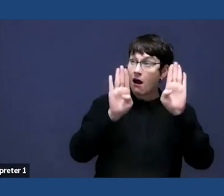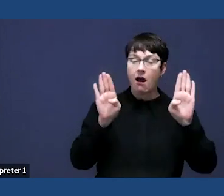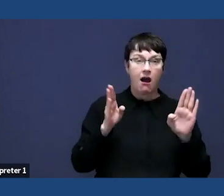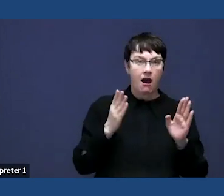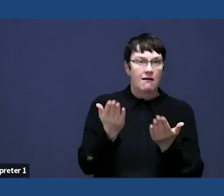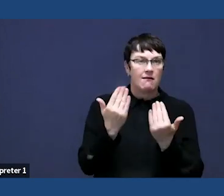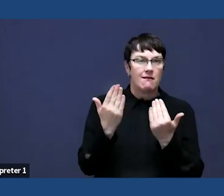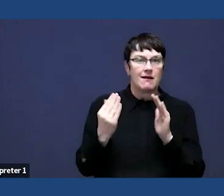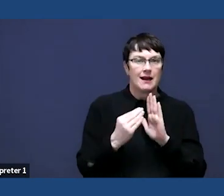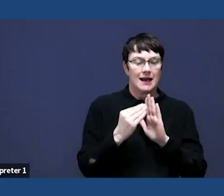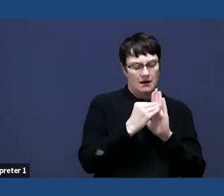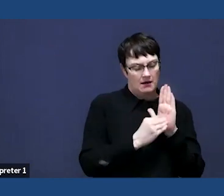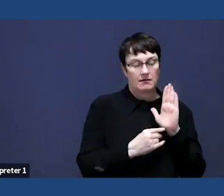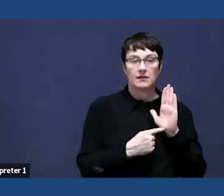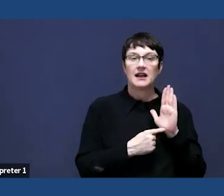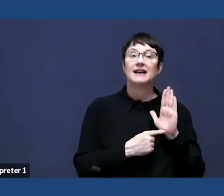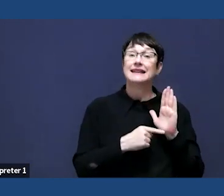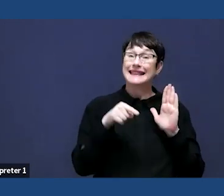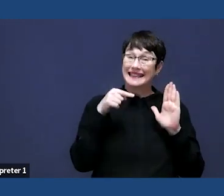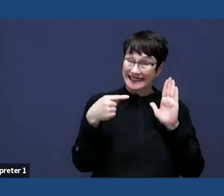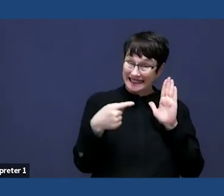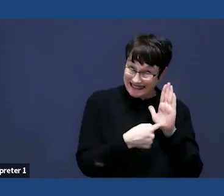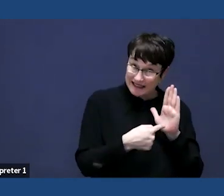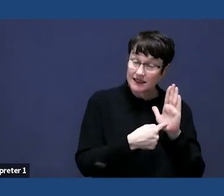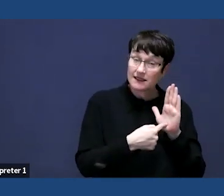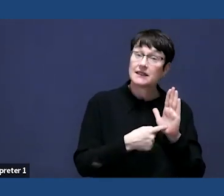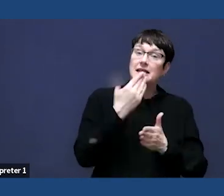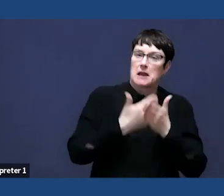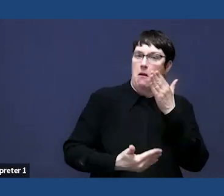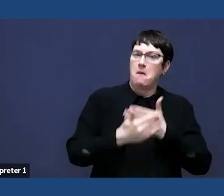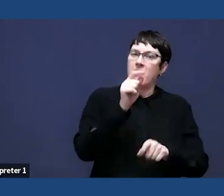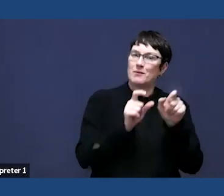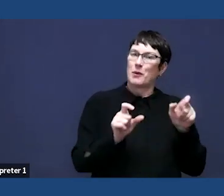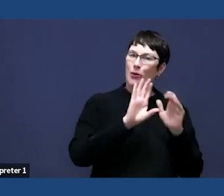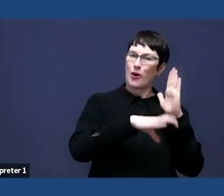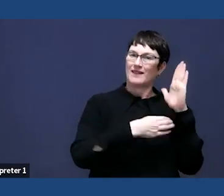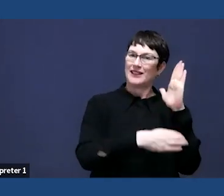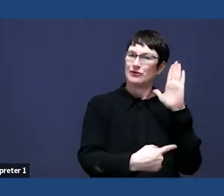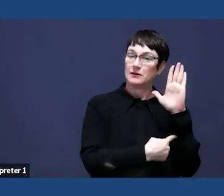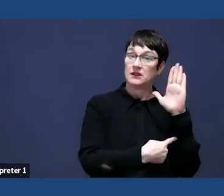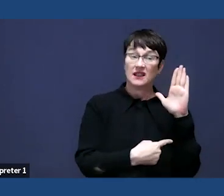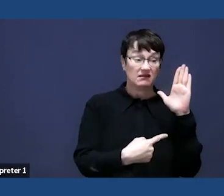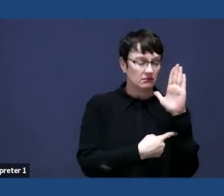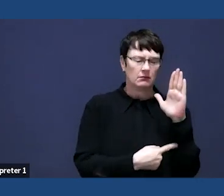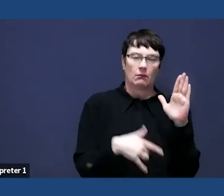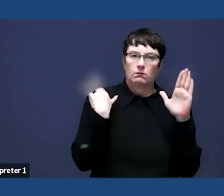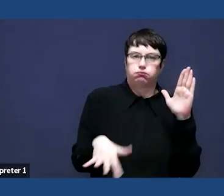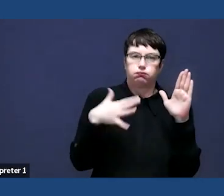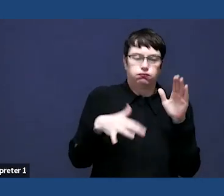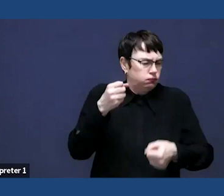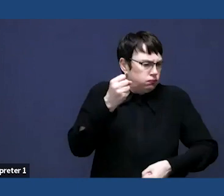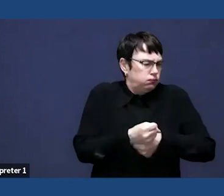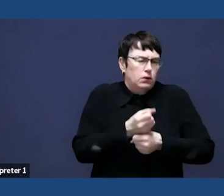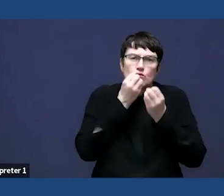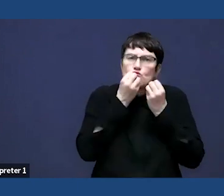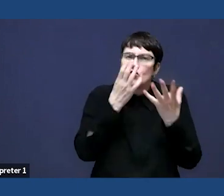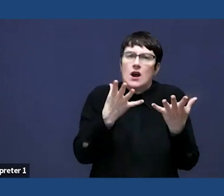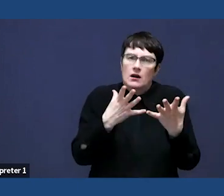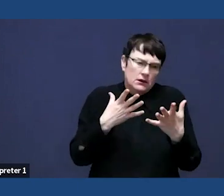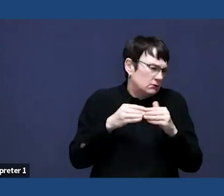is so effective, so very practical, and so very much representing those with disabilities.